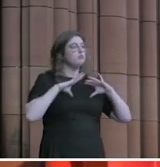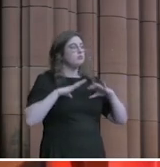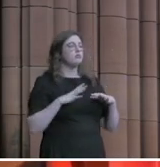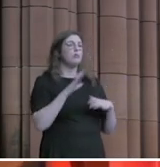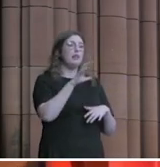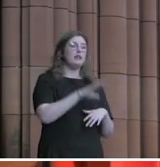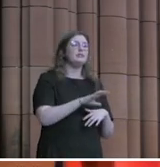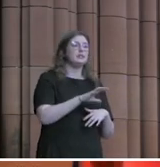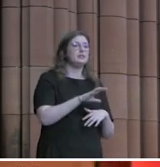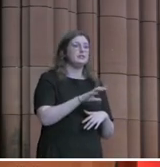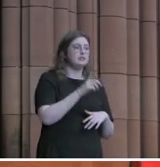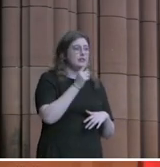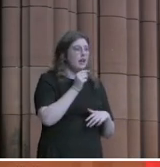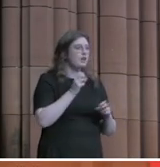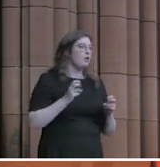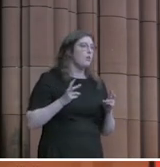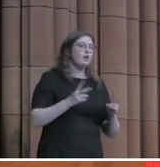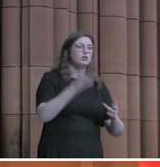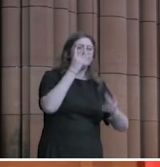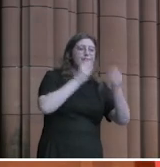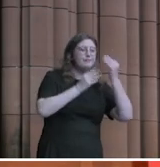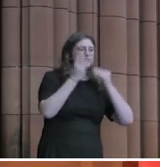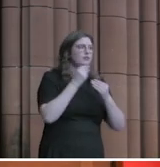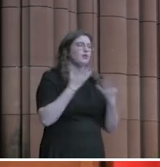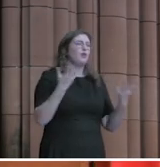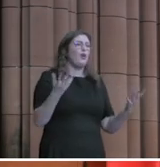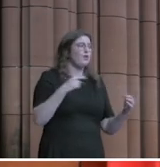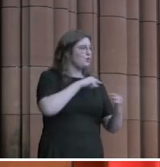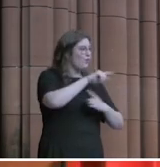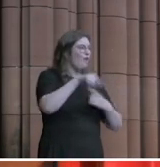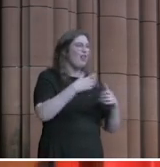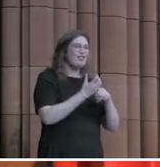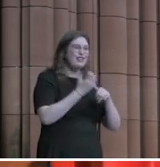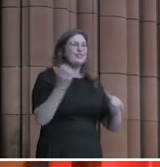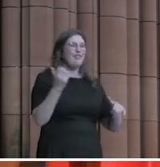A way to be educated of course we're all graduating this morning,